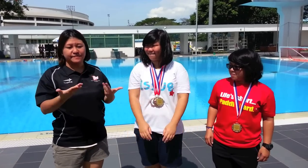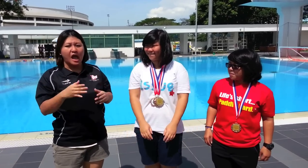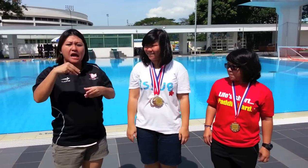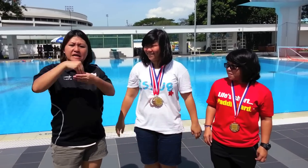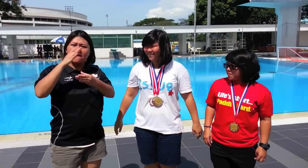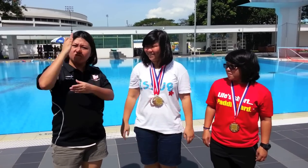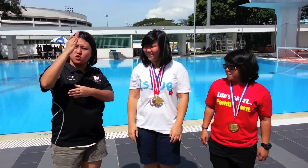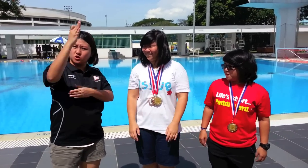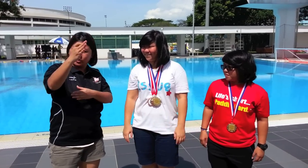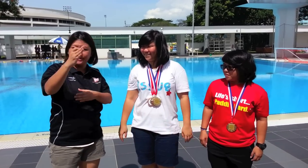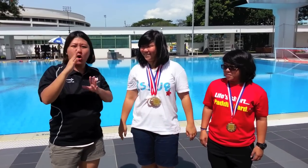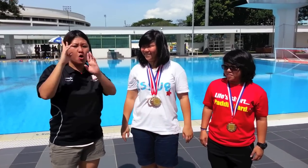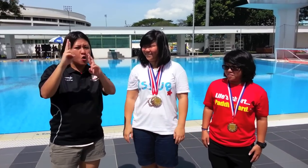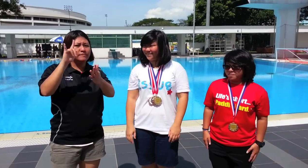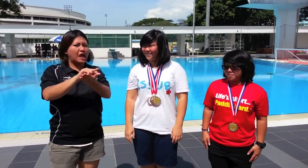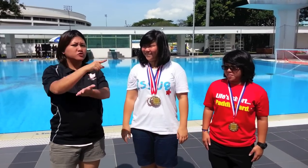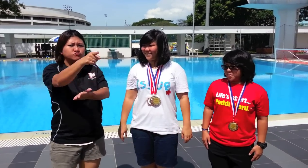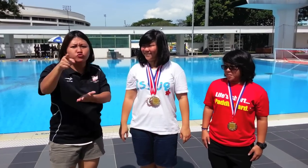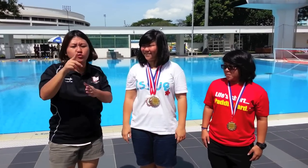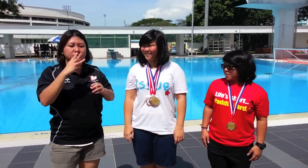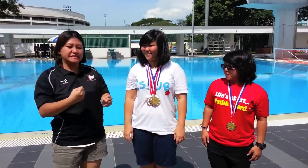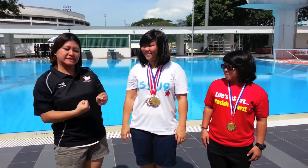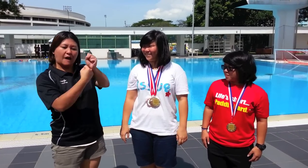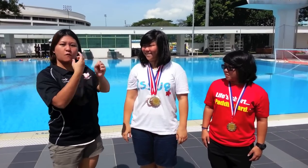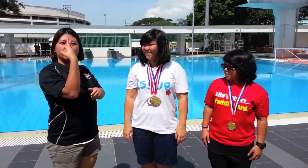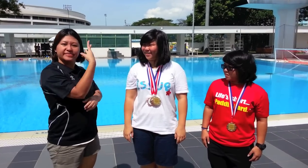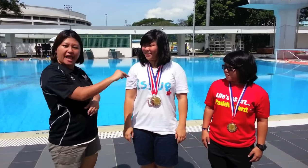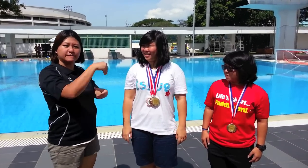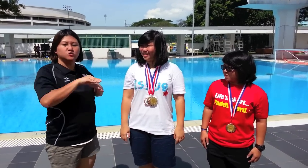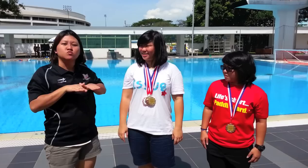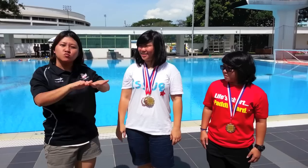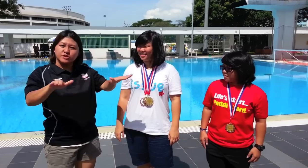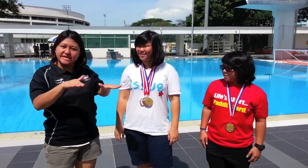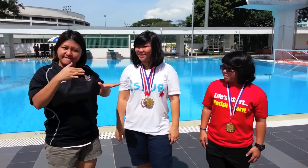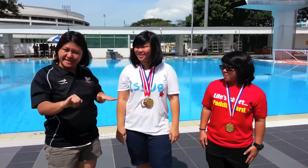In future, i hope all of you support them in swimming.